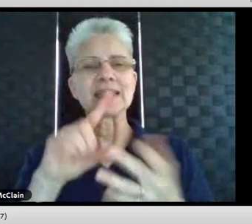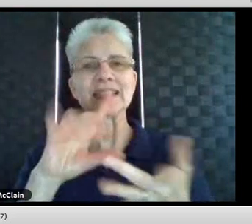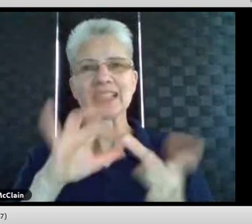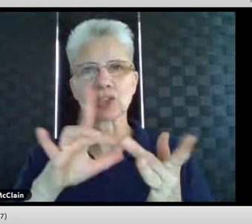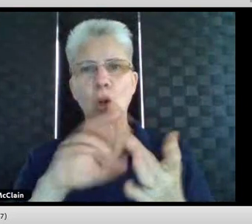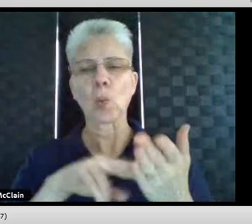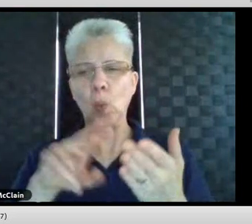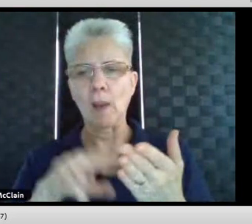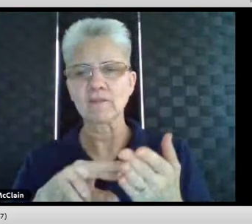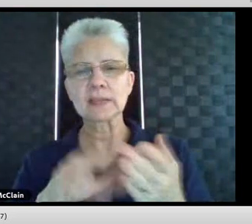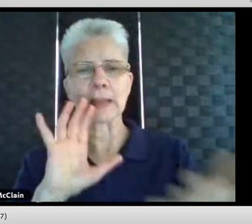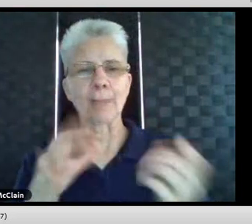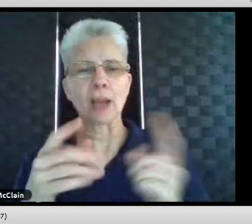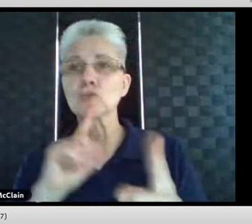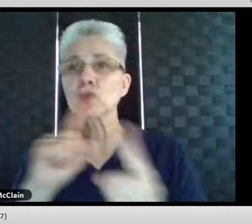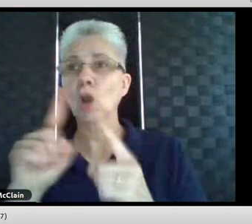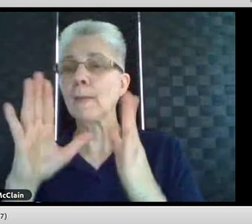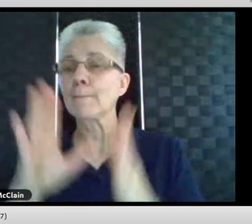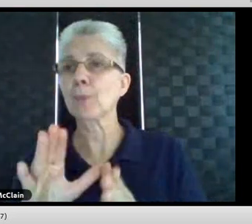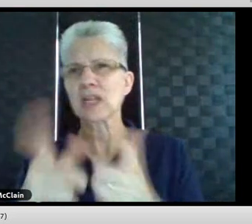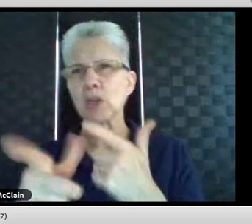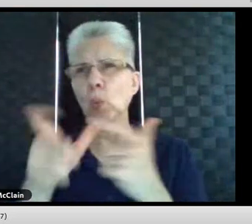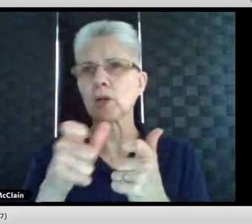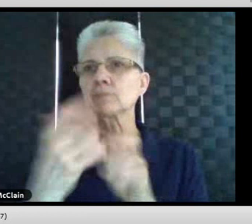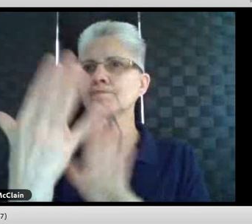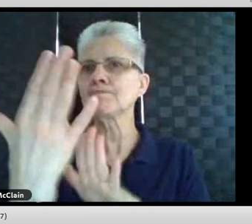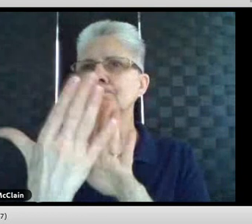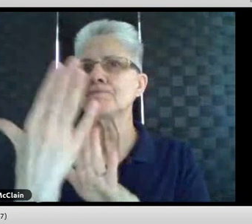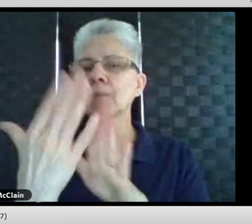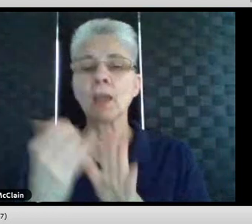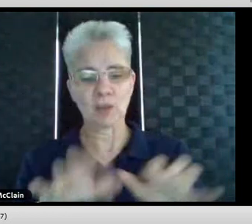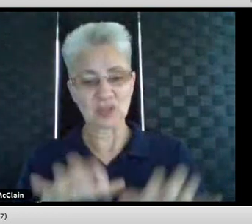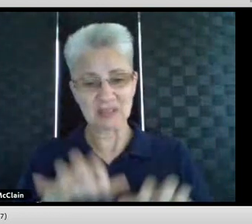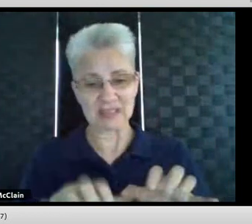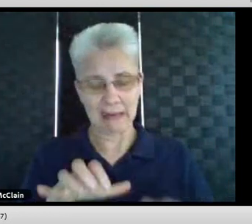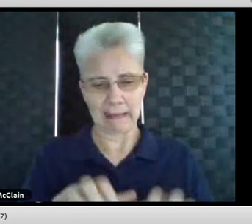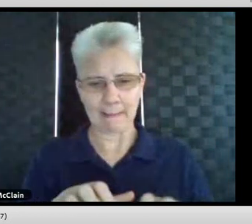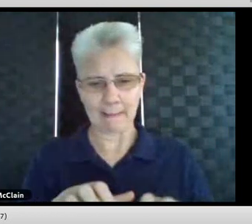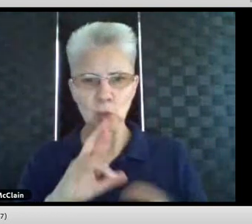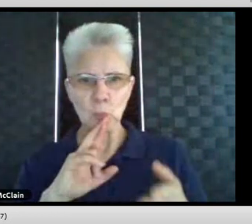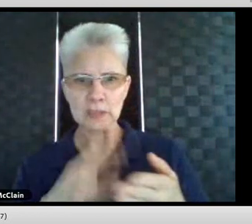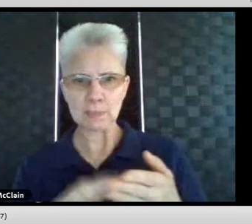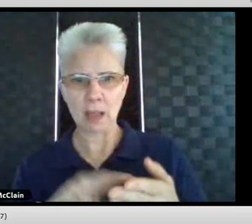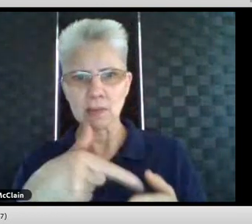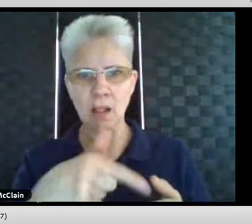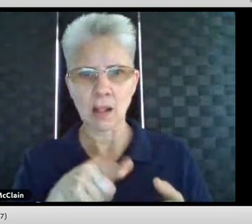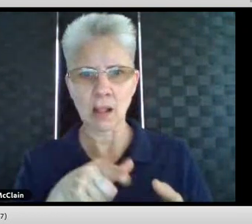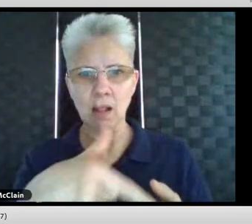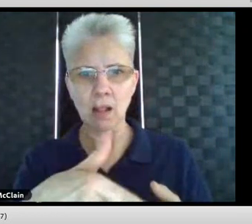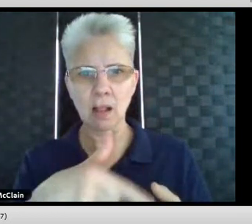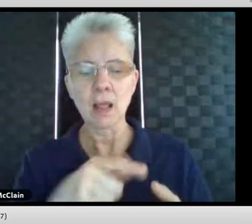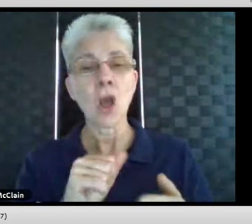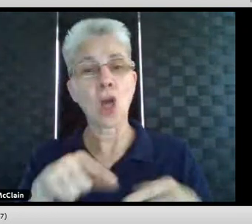as opposed to talking to somebody. That's much quicker. You have to type it out, and you have to get a response, you know, all the while showing that you're listening